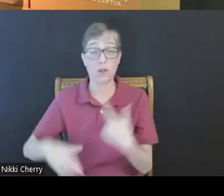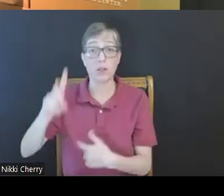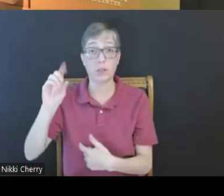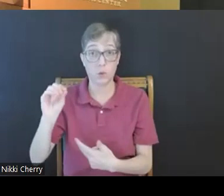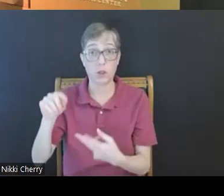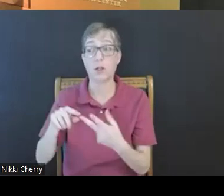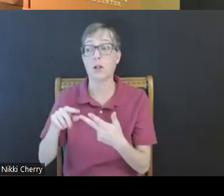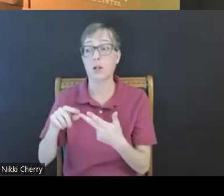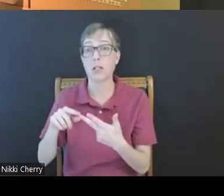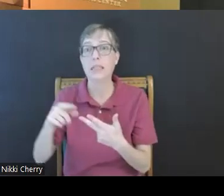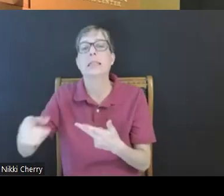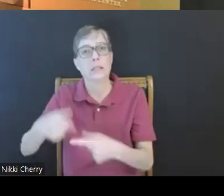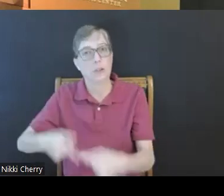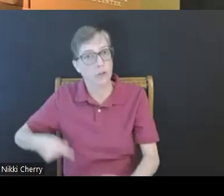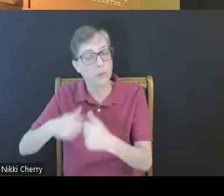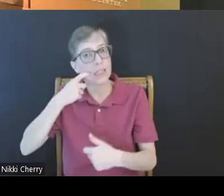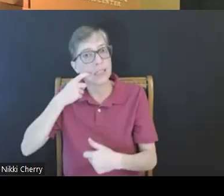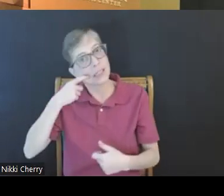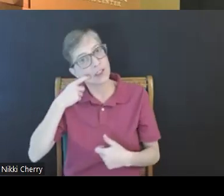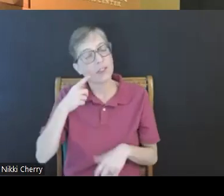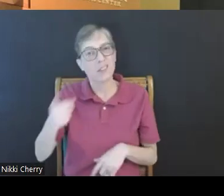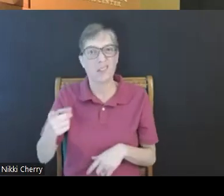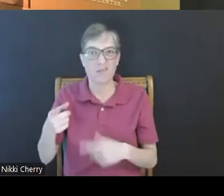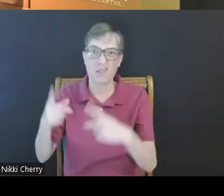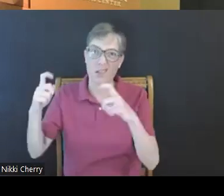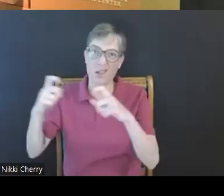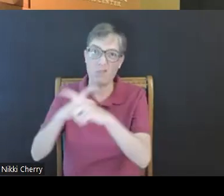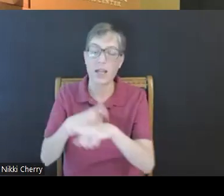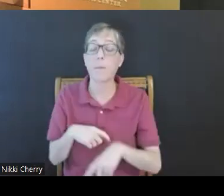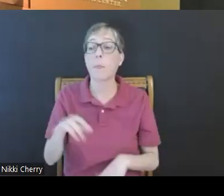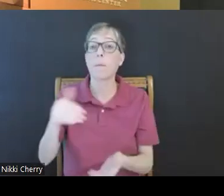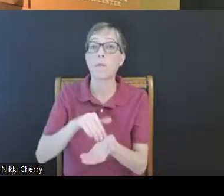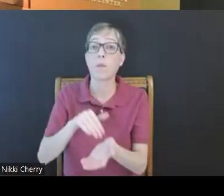addiction problem and he's in the ER saying what do you think I should do about her lithium and I